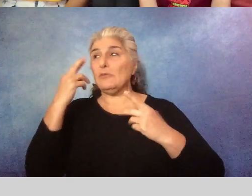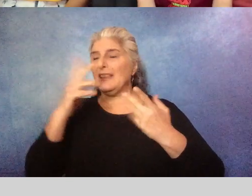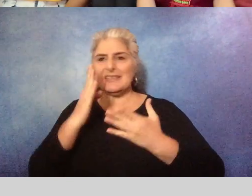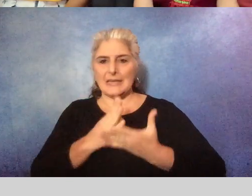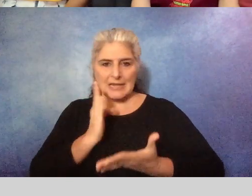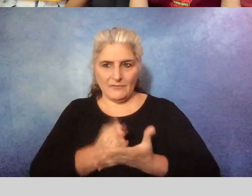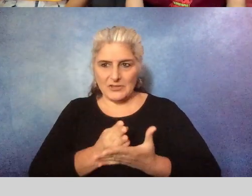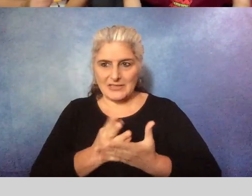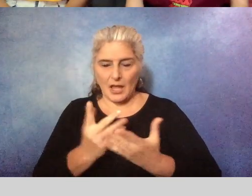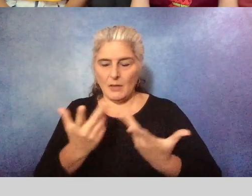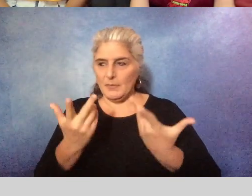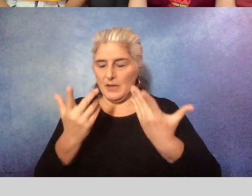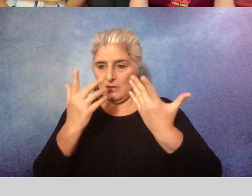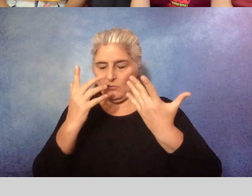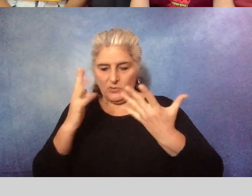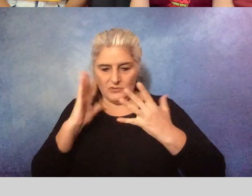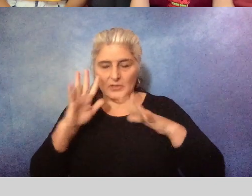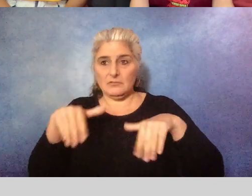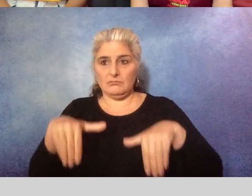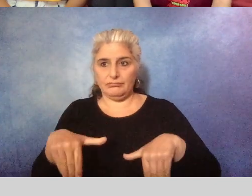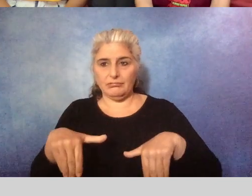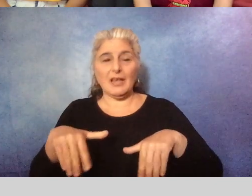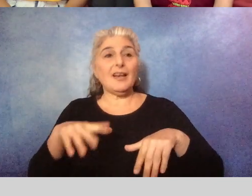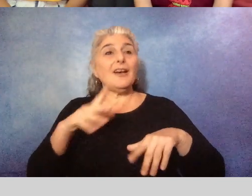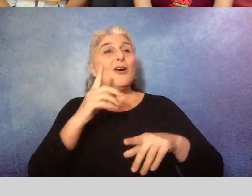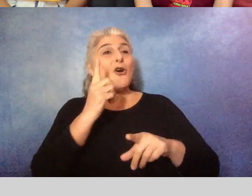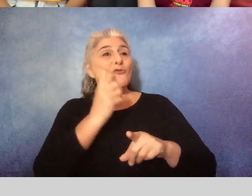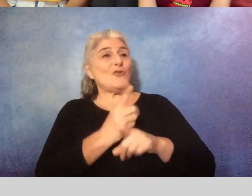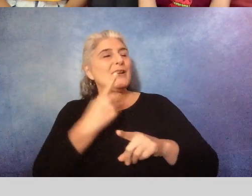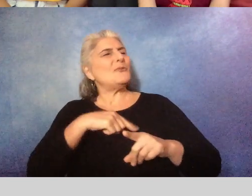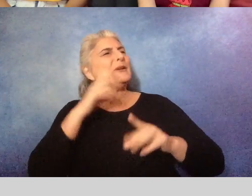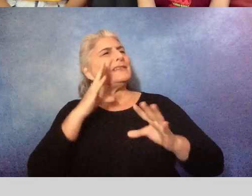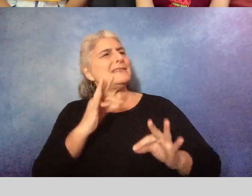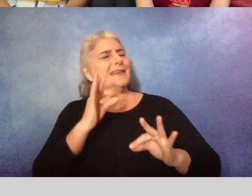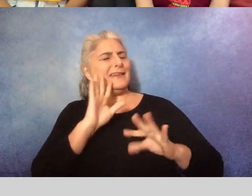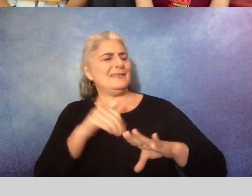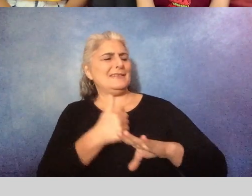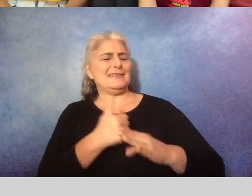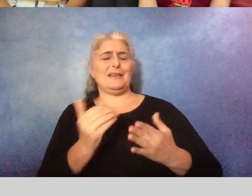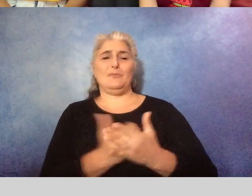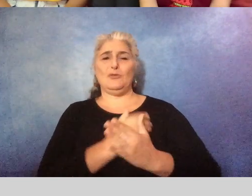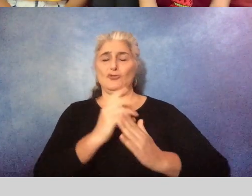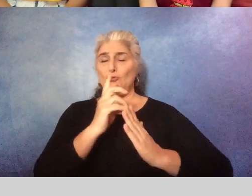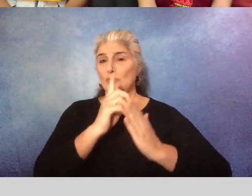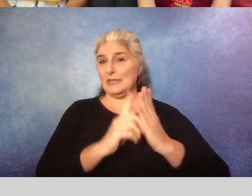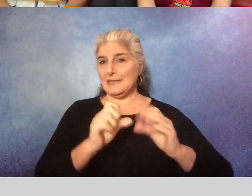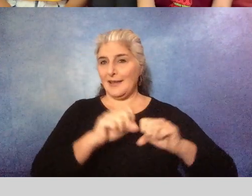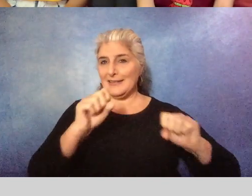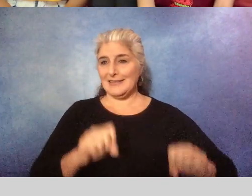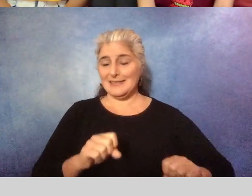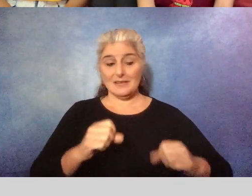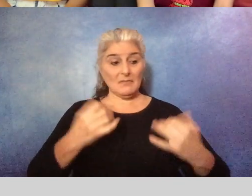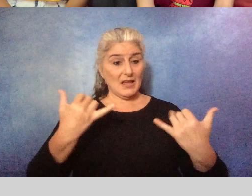was built to solve that, right? And yes, we had started it at this point,